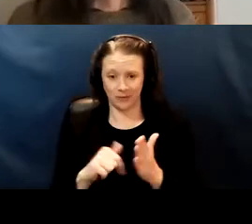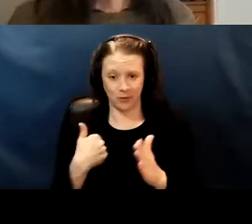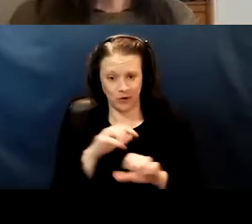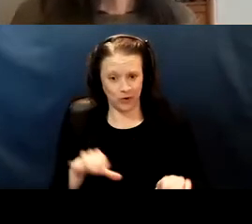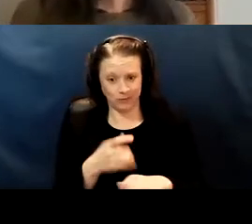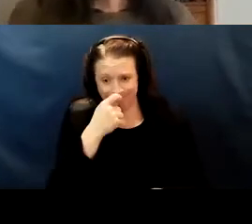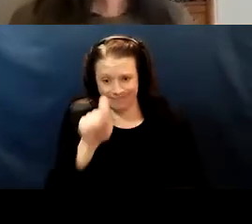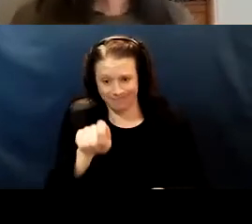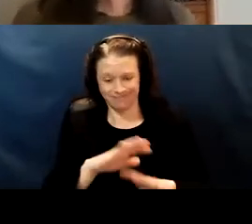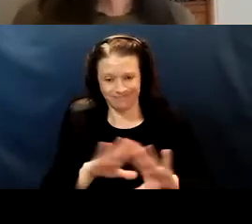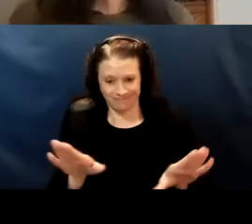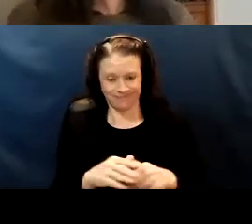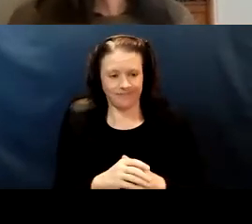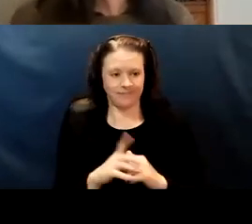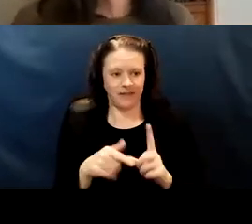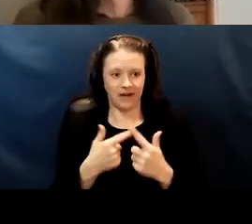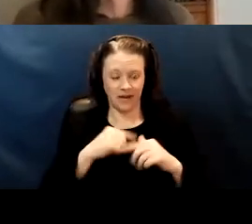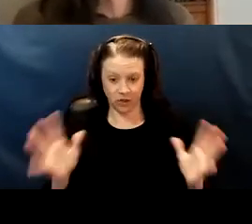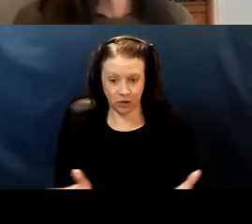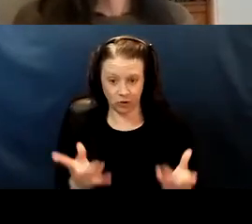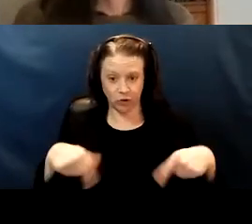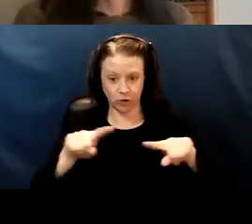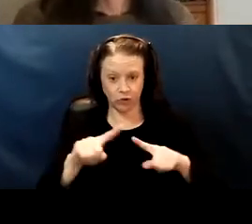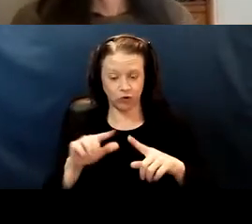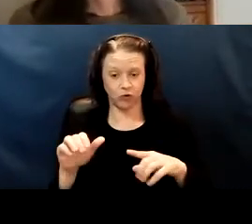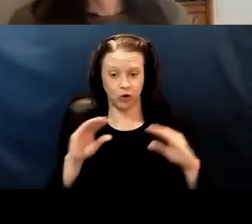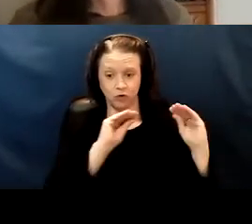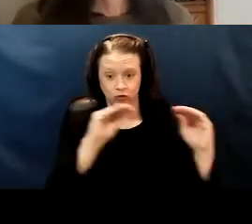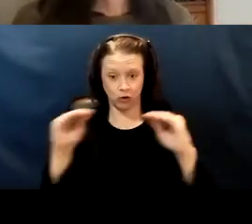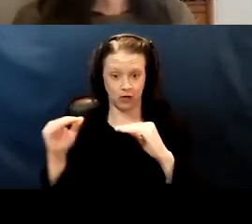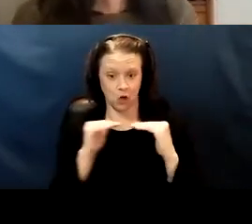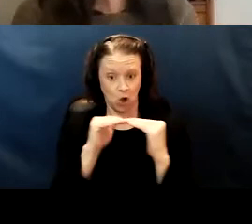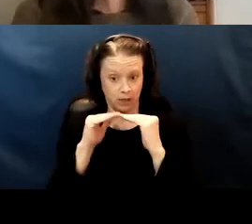I'm going to encourage you to train colleagues and to request